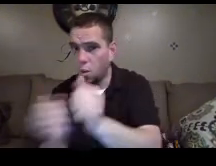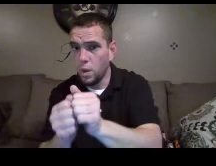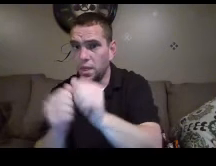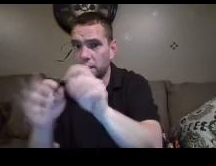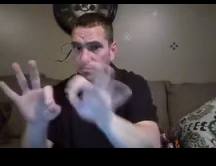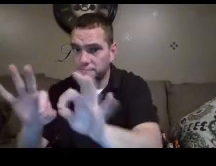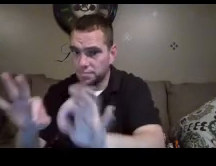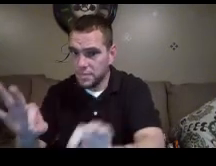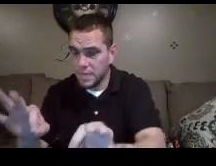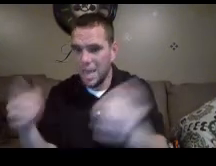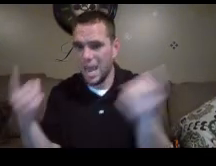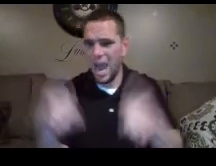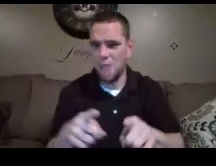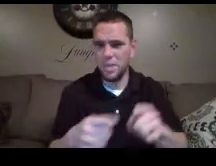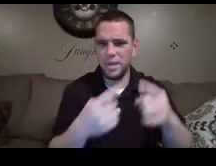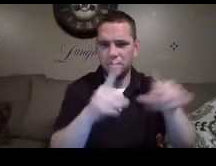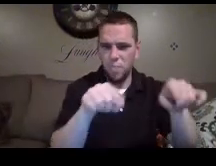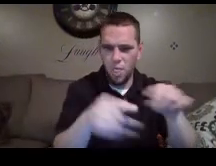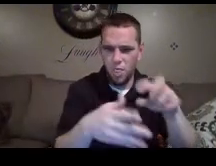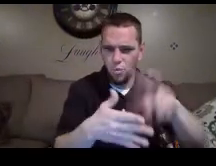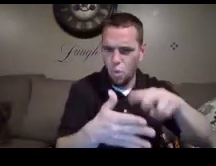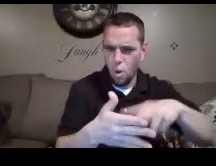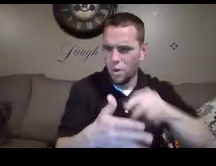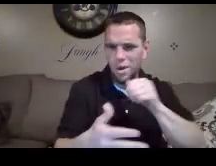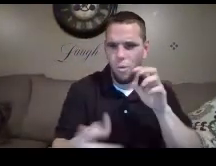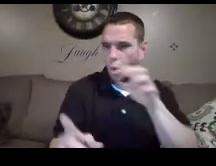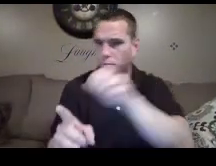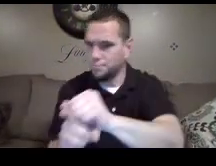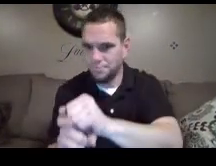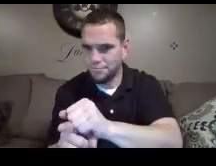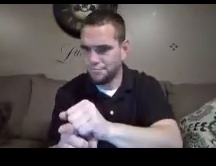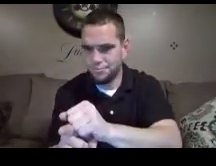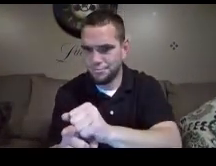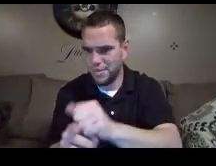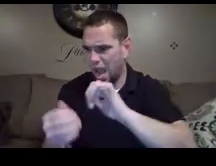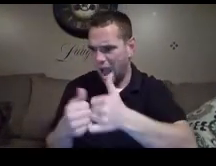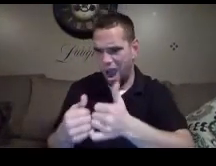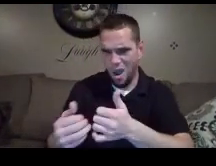would not necessarily know what the logical reading order of that image would be.